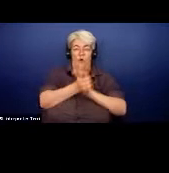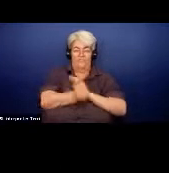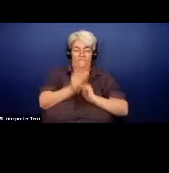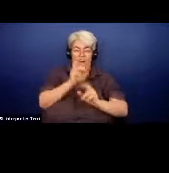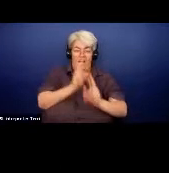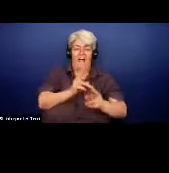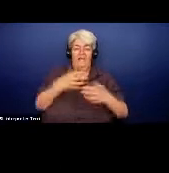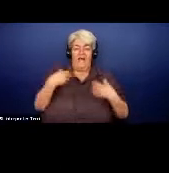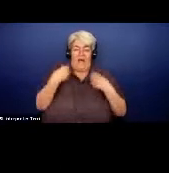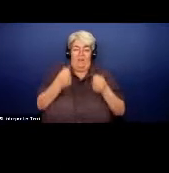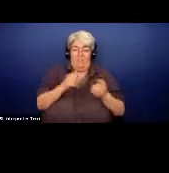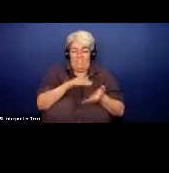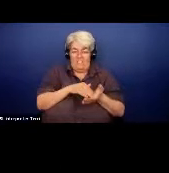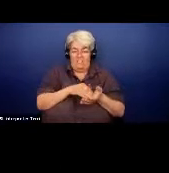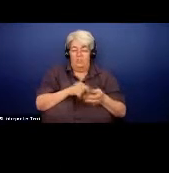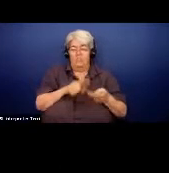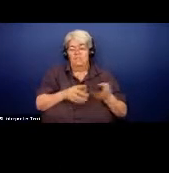may be working with them. Also the